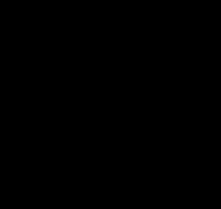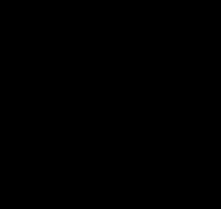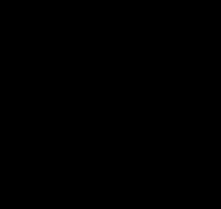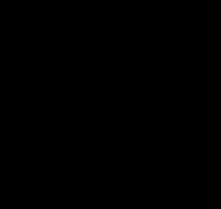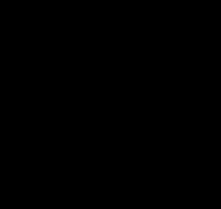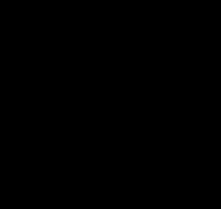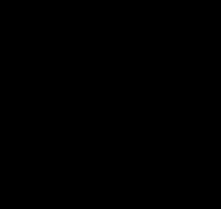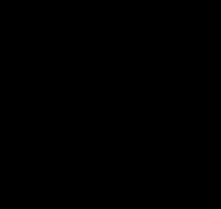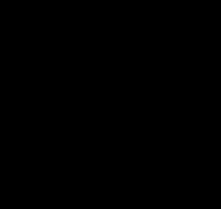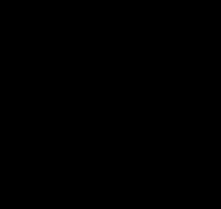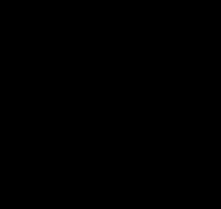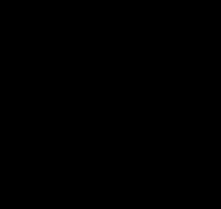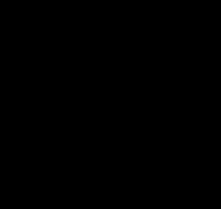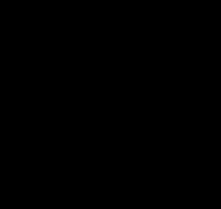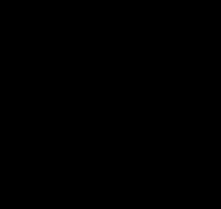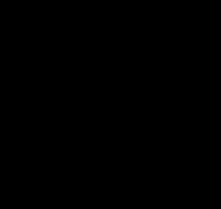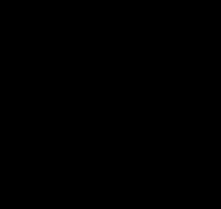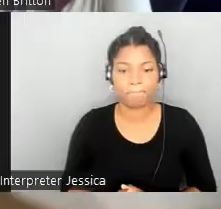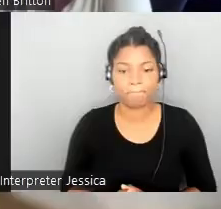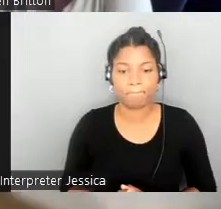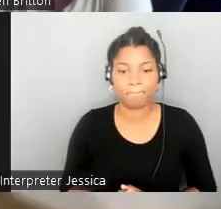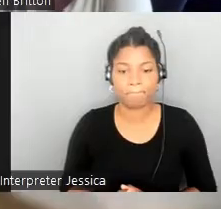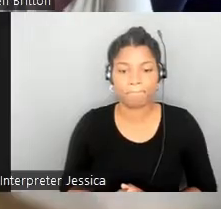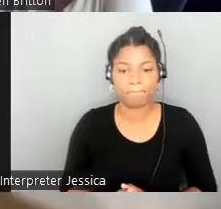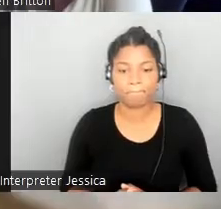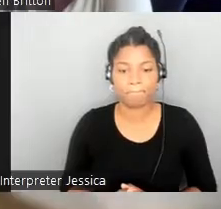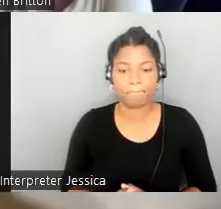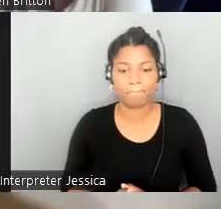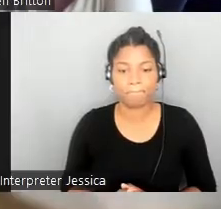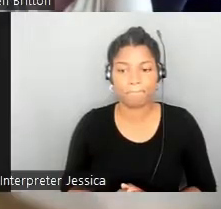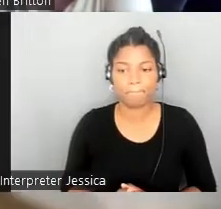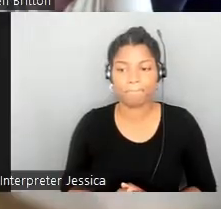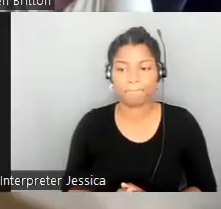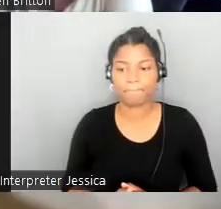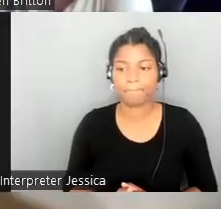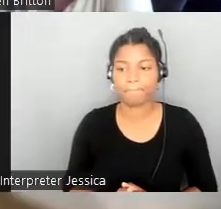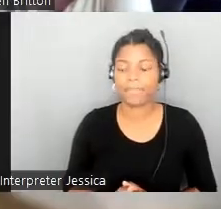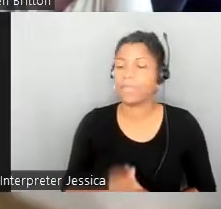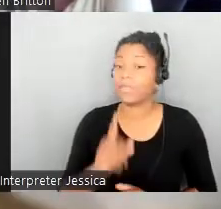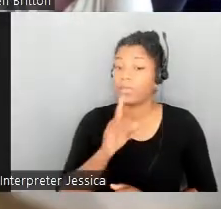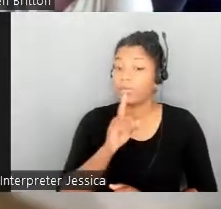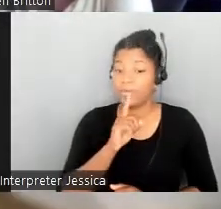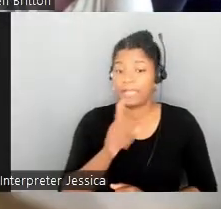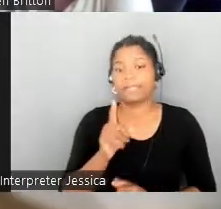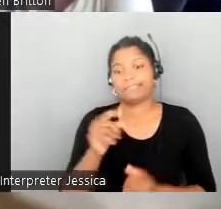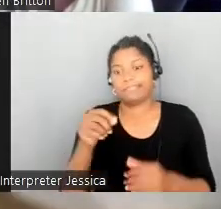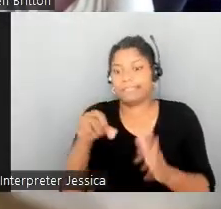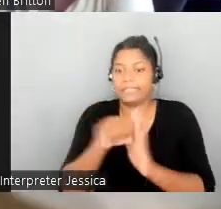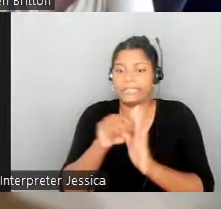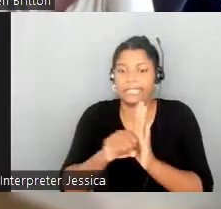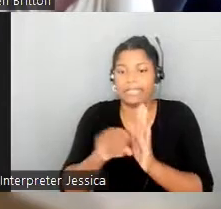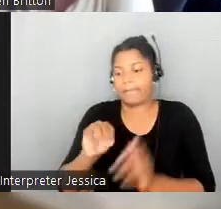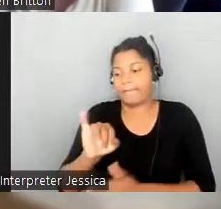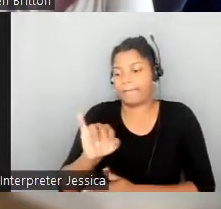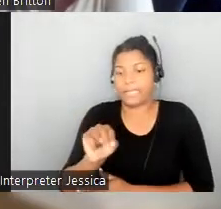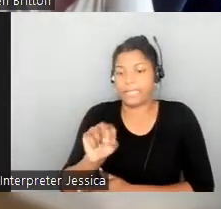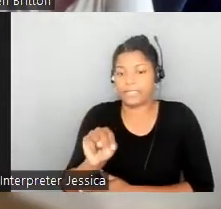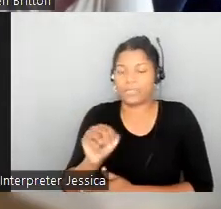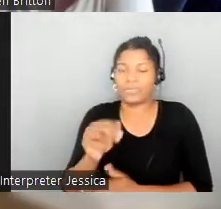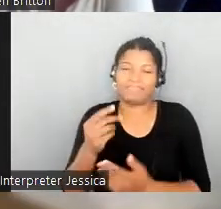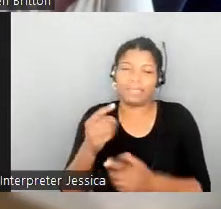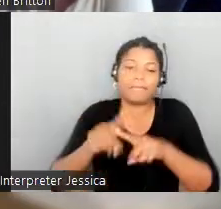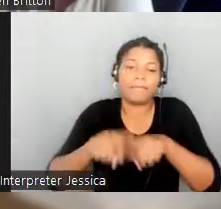As I said, we are very fortunate in Minnesota, it is a combination of state and federal funding